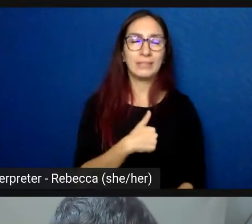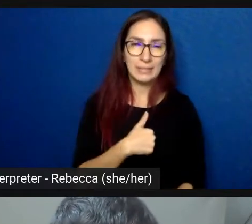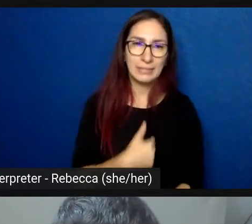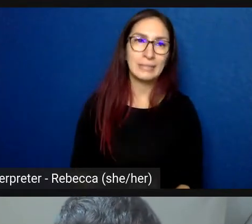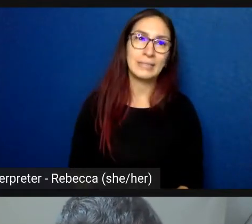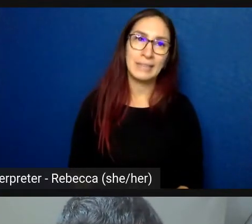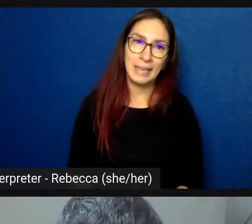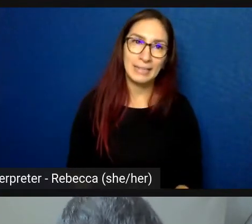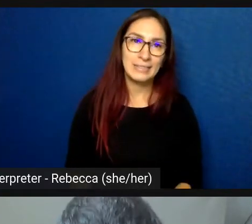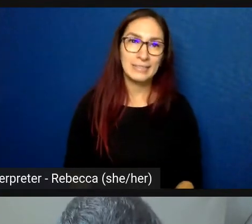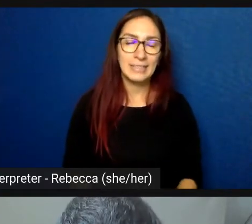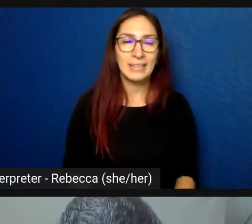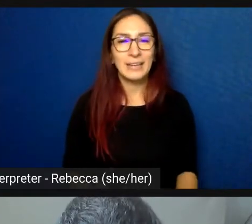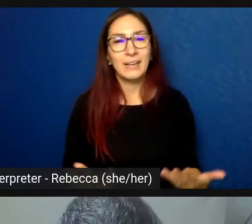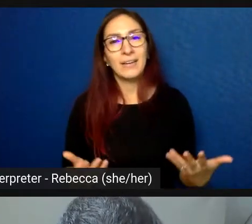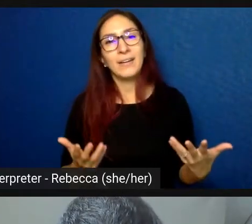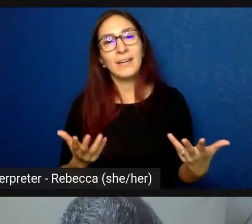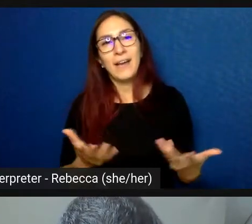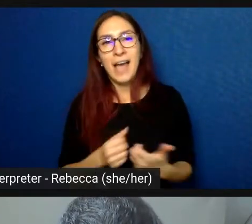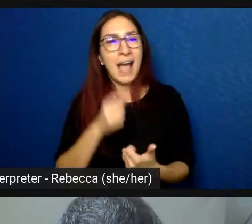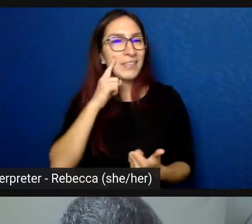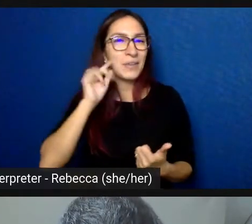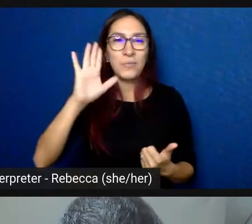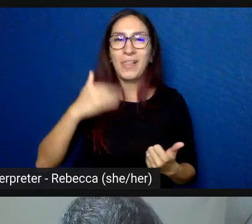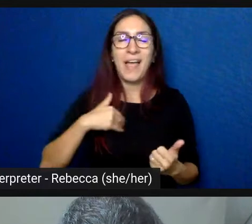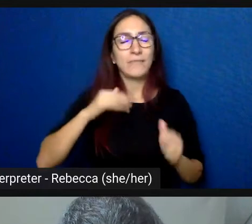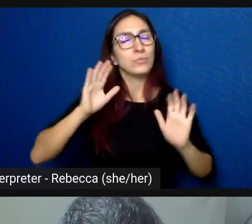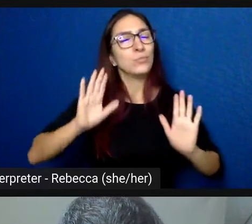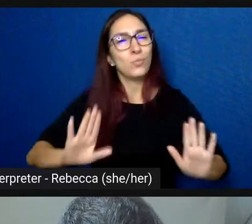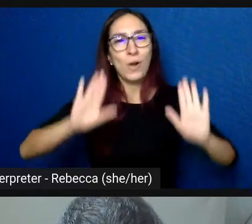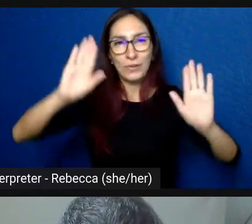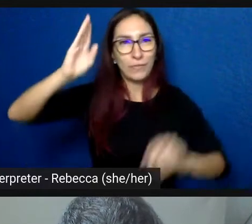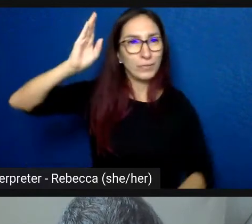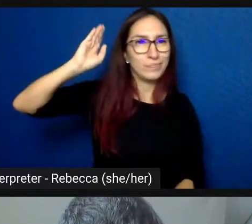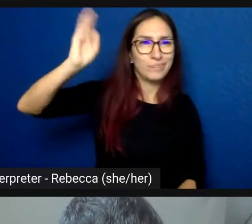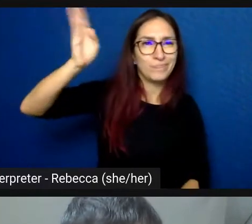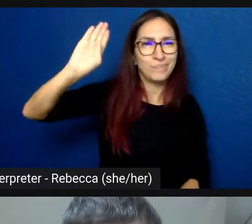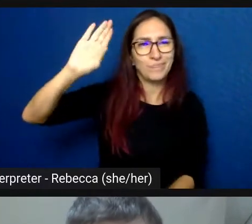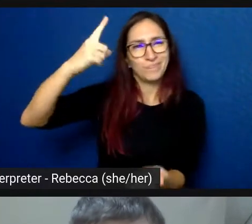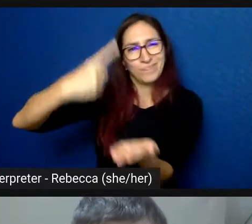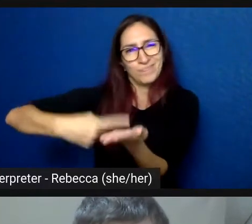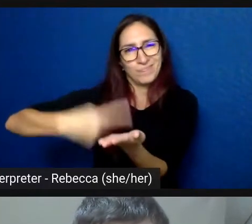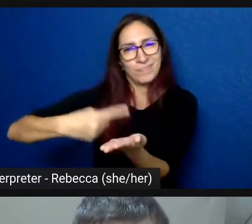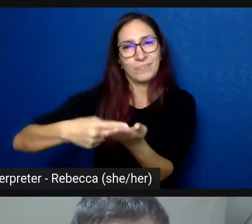I think we're going to have a great session. Now, to what you were saying that it was surprising for you